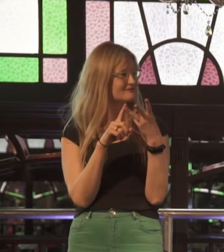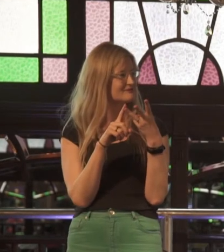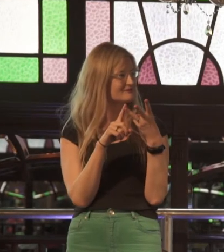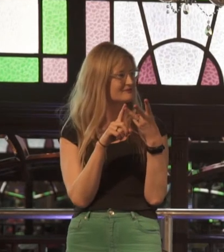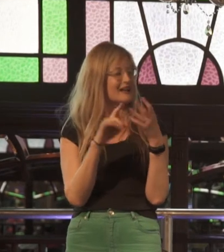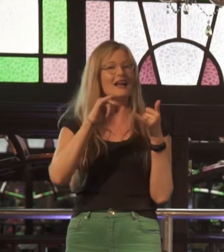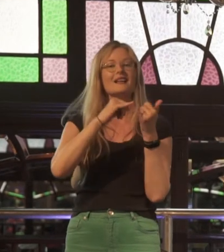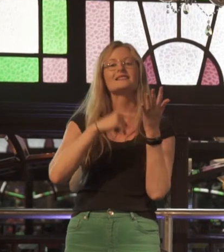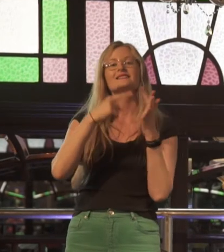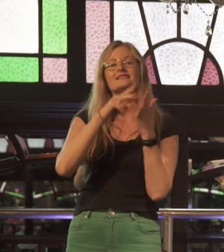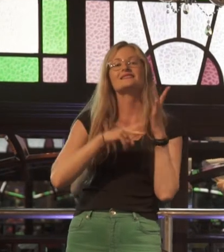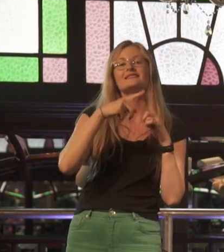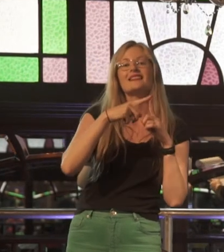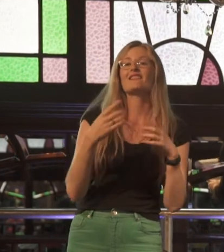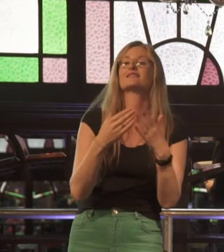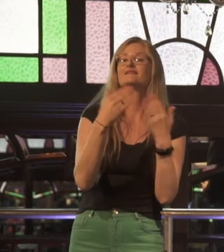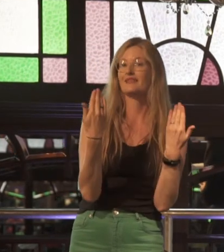Steve Day for Disabled Cants.